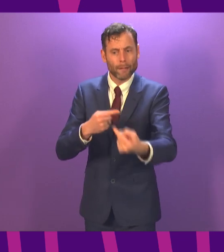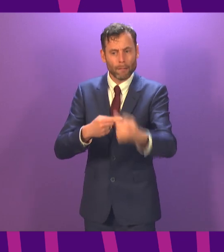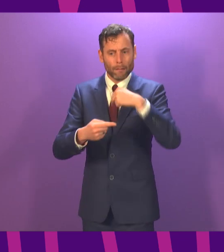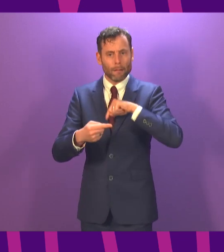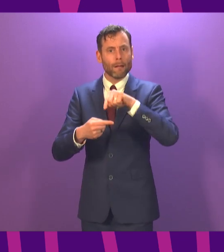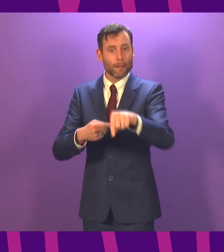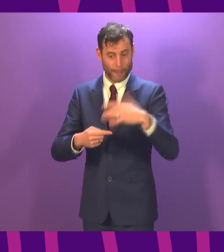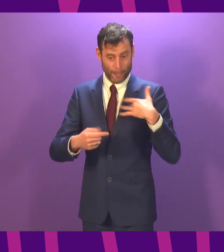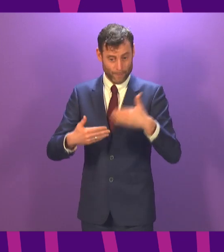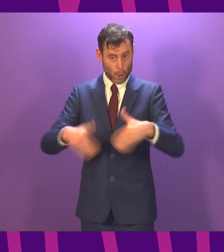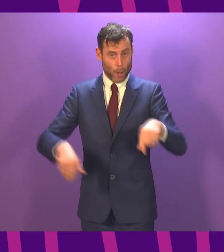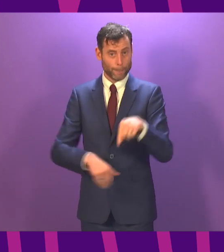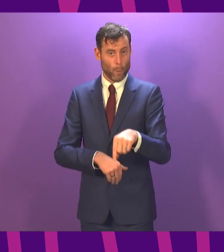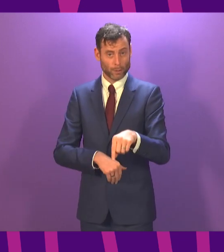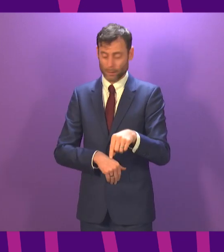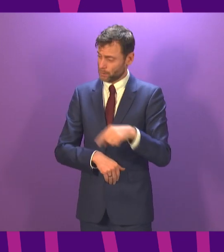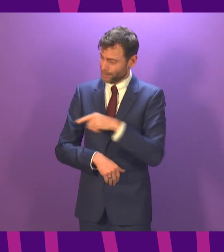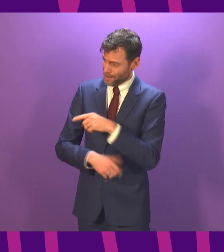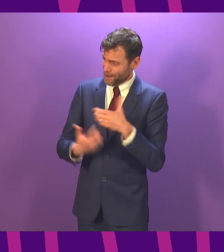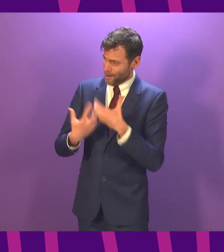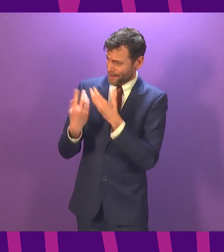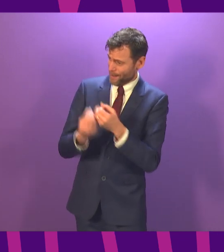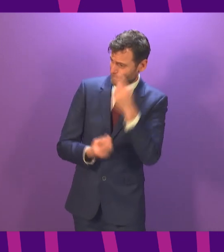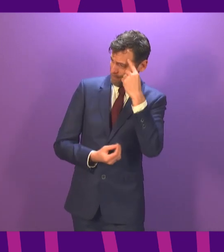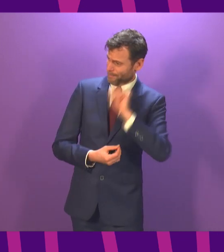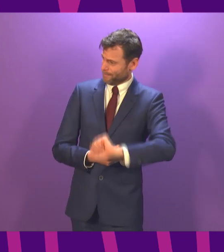The First Minister (Nicola Sturgeon): Communities in the Borders have very close